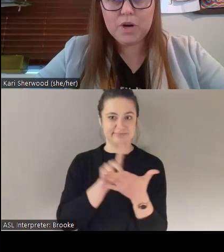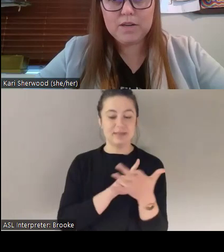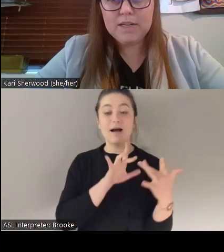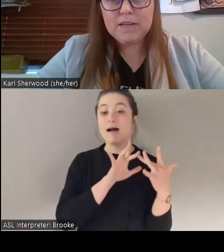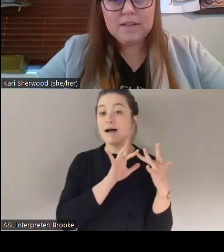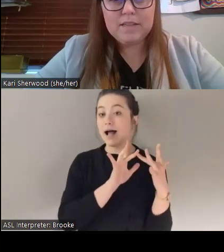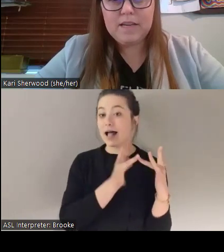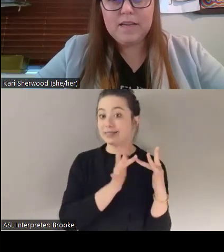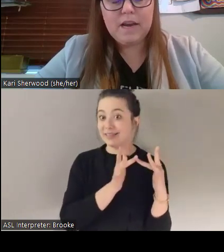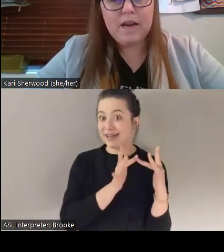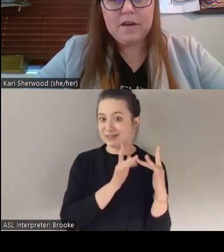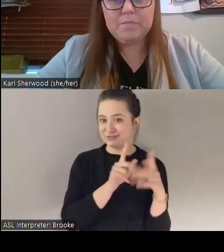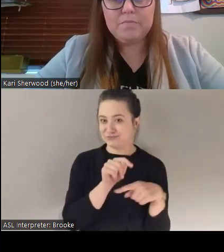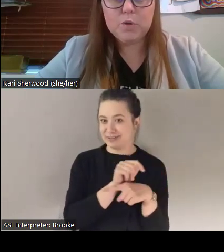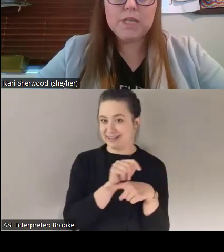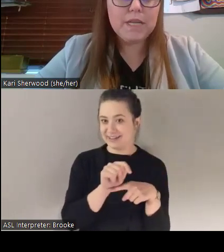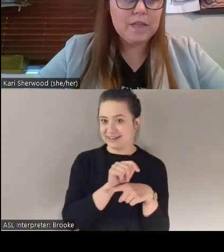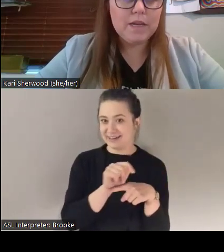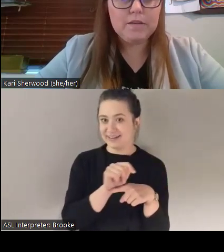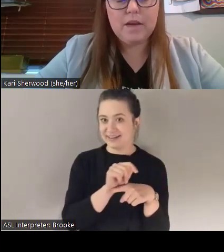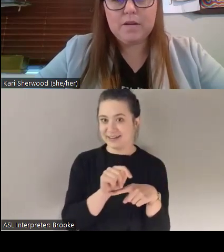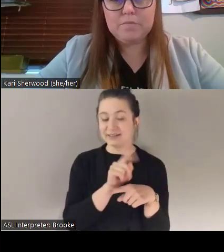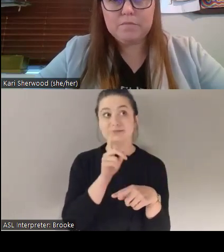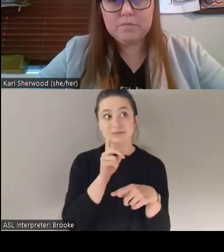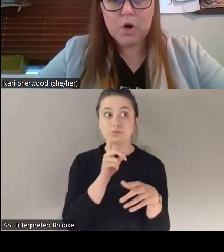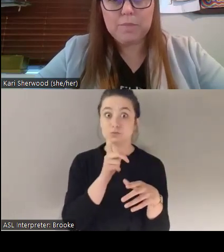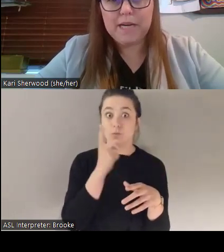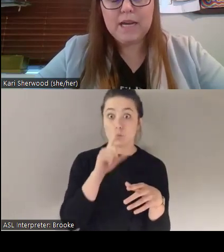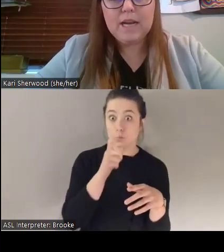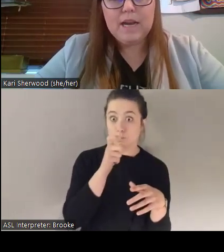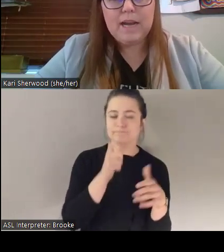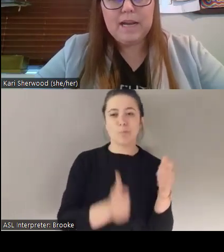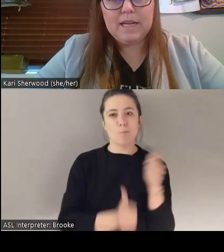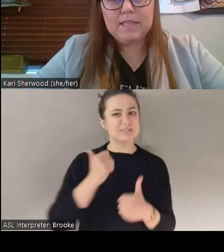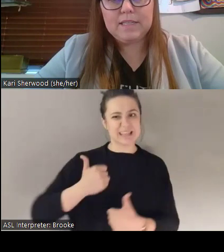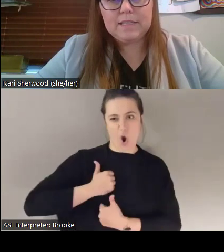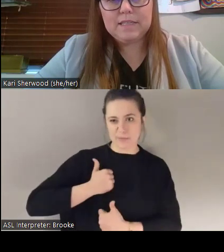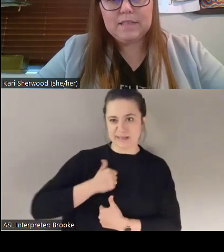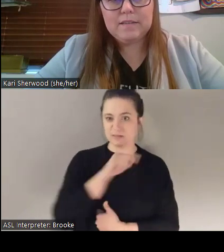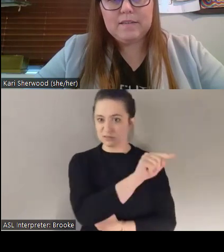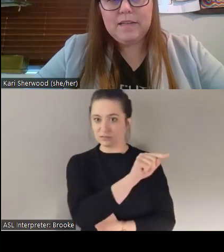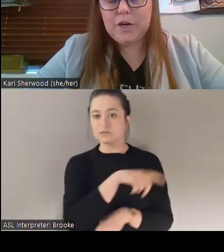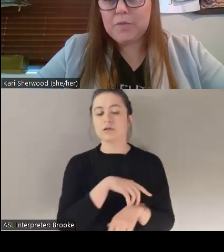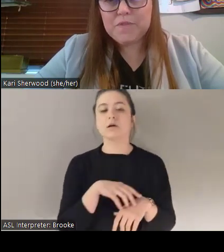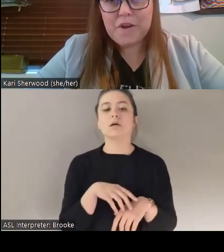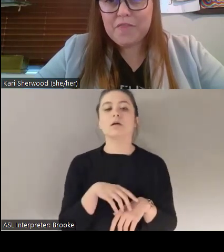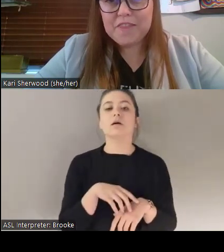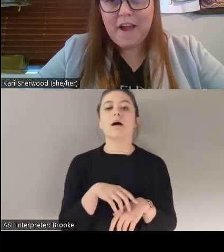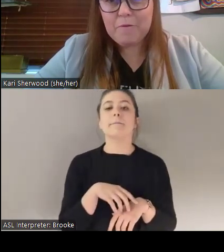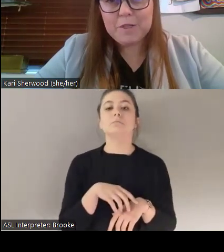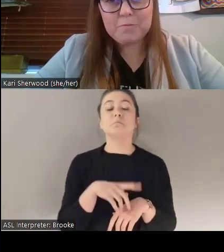the, mostly the army. And you know, thought that was